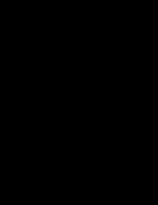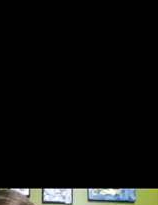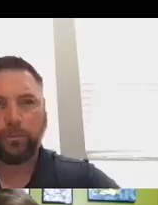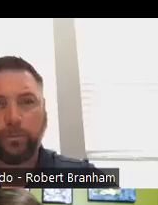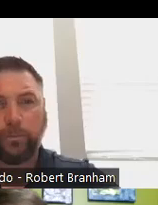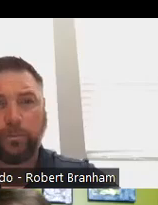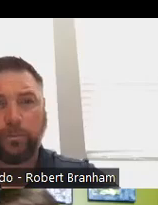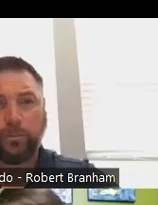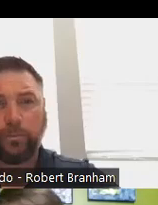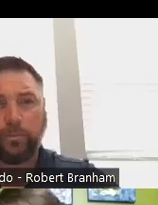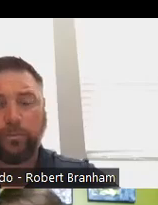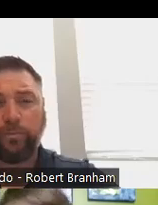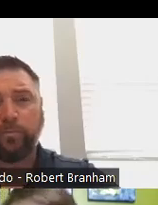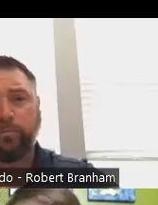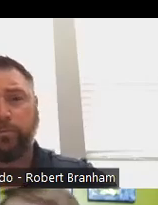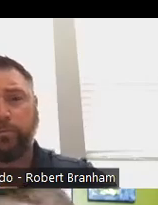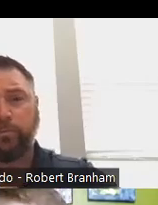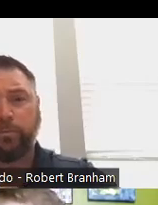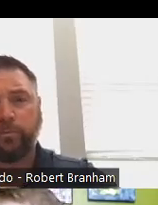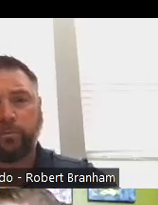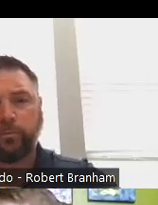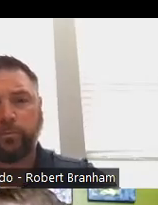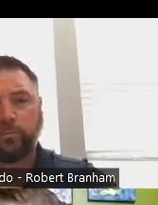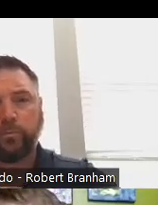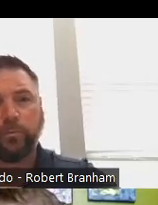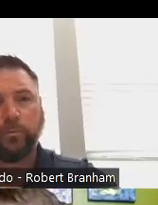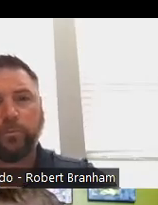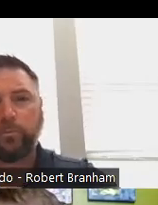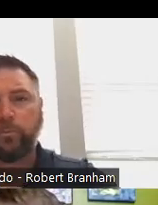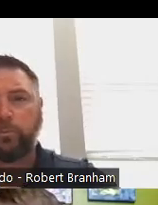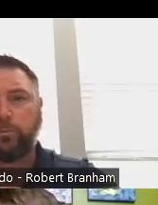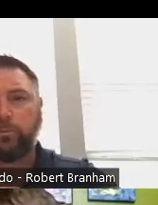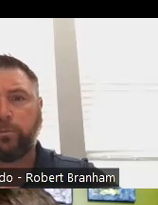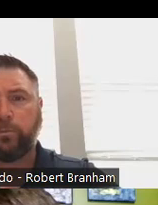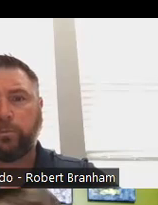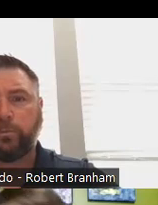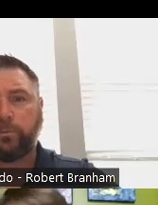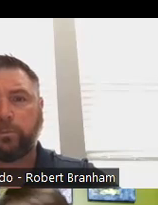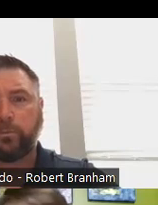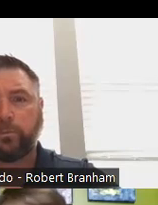(Brandy) Alright, I'll go ahead and admit everyone.